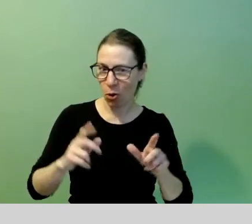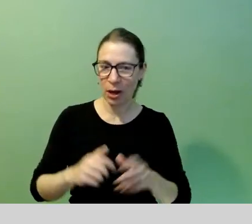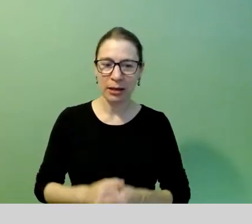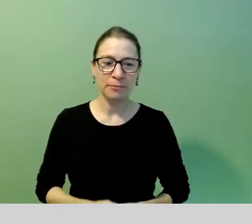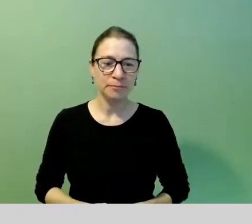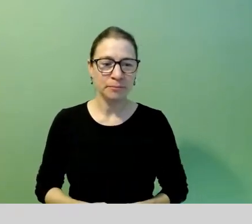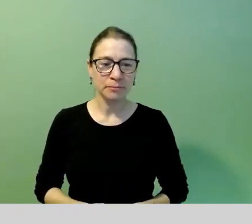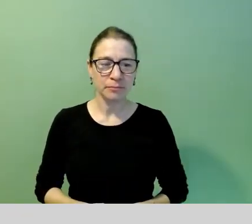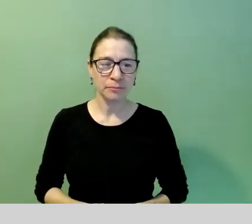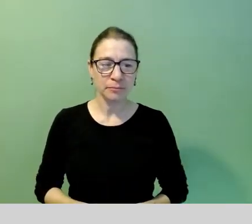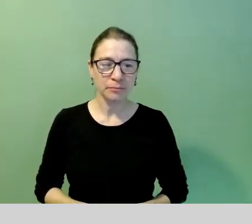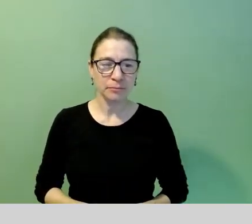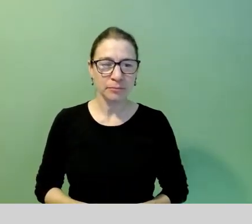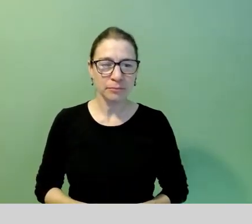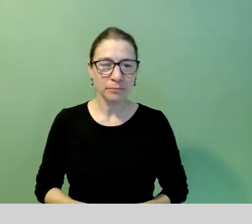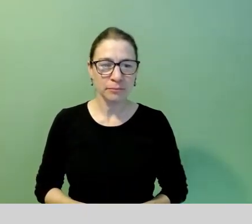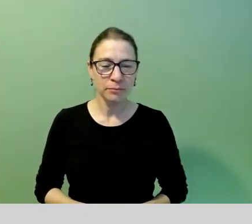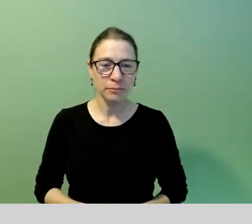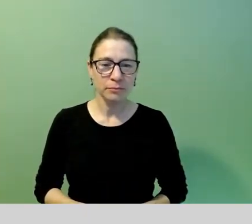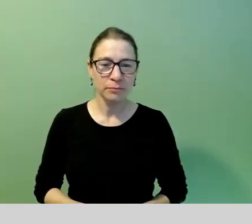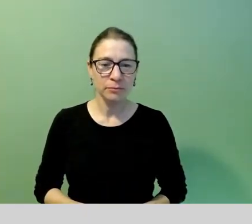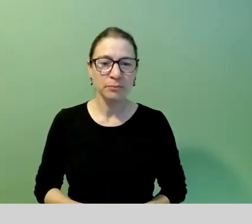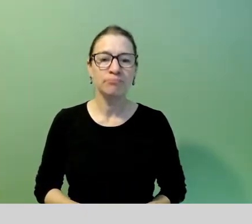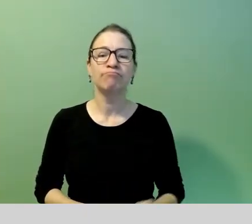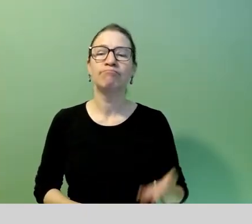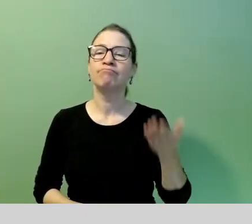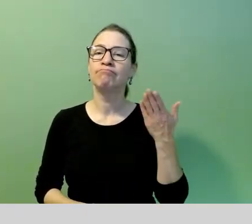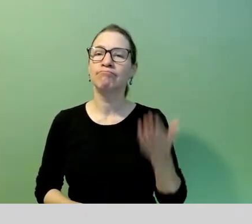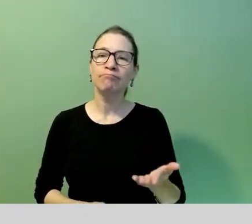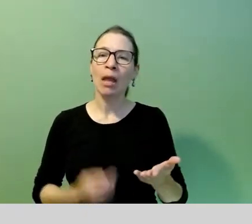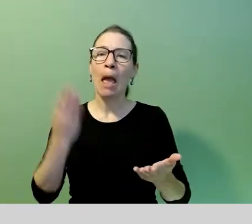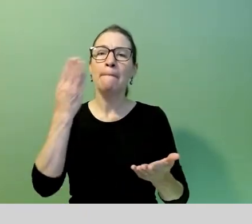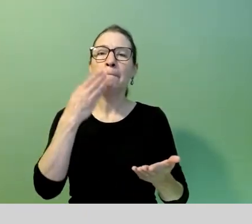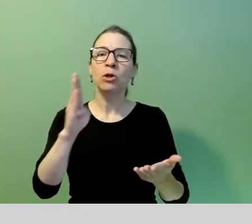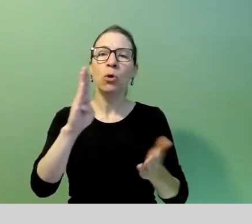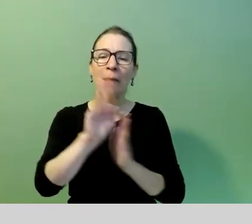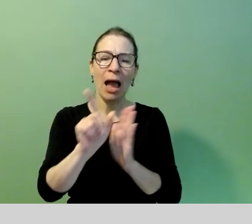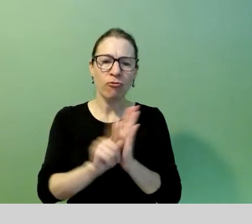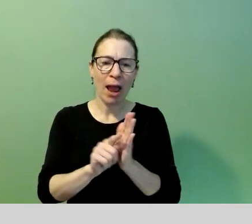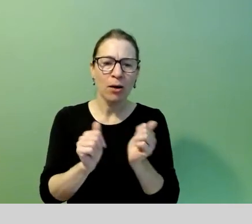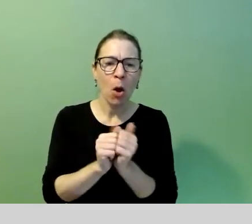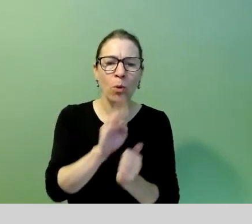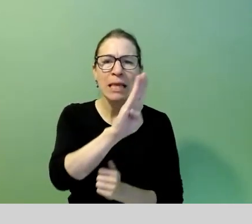As you can see, this opens a window with a dark blue background, and then BeeWare logo in the middle of the screen.